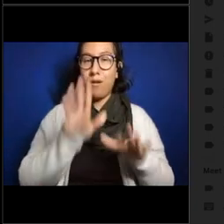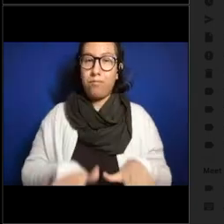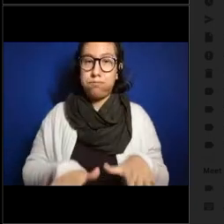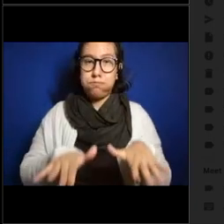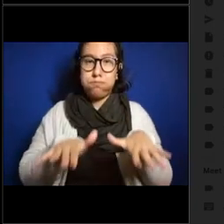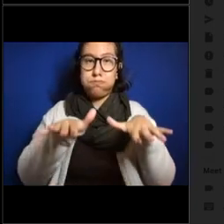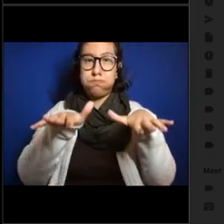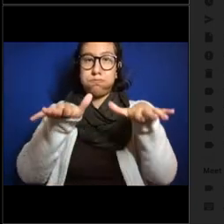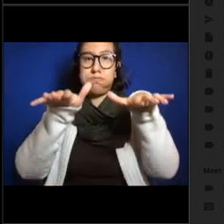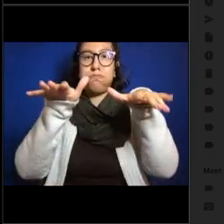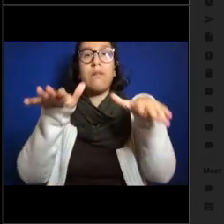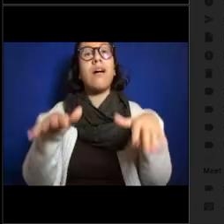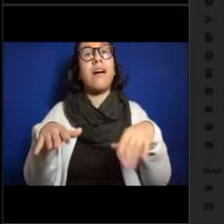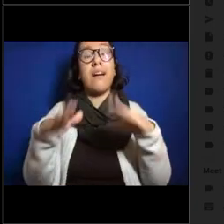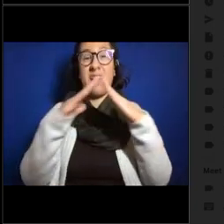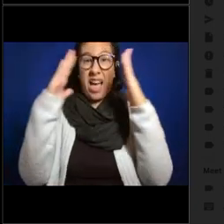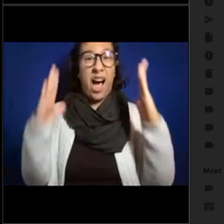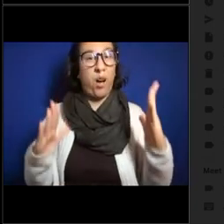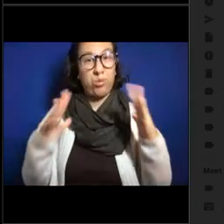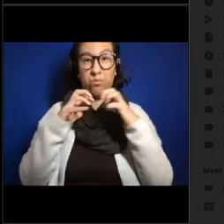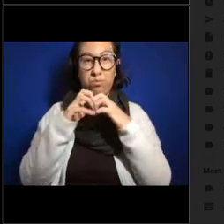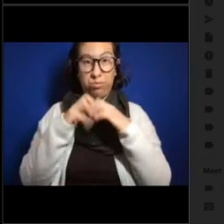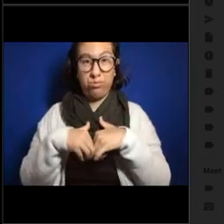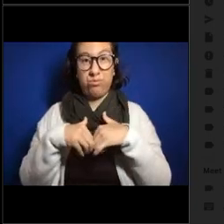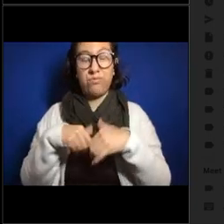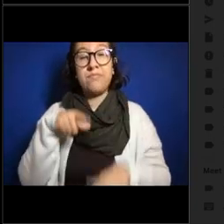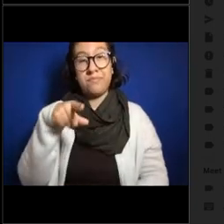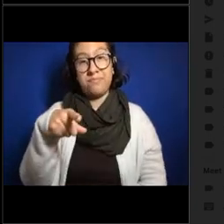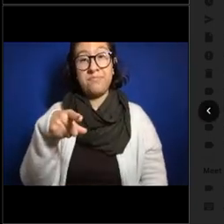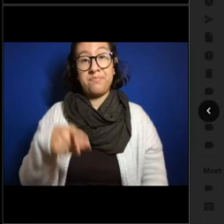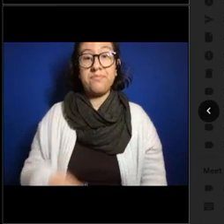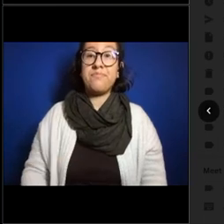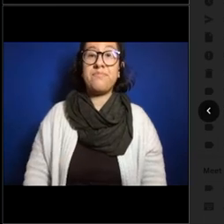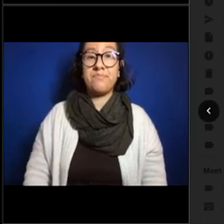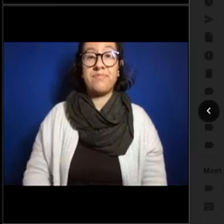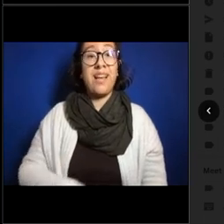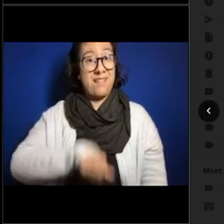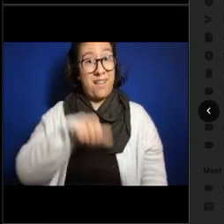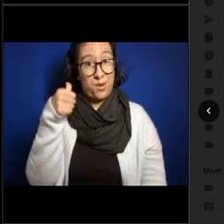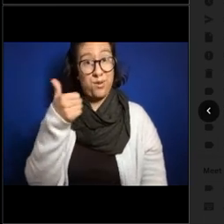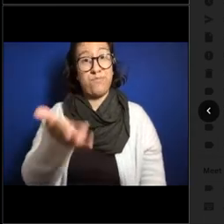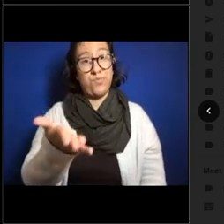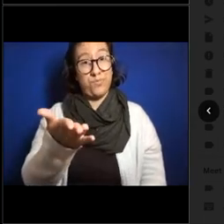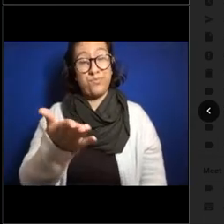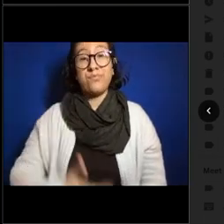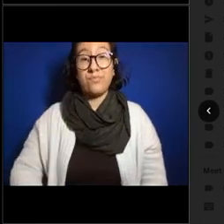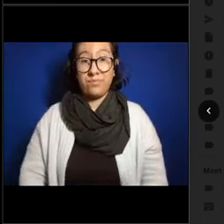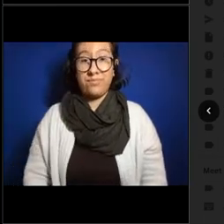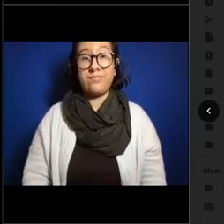and that's one of those on the outer Cape. And then we also had this house. Oh my!